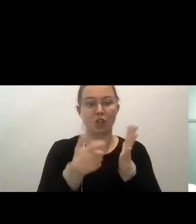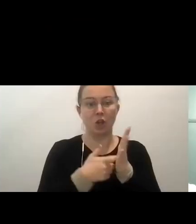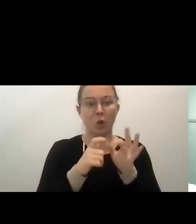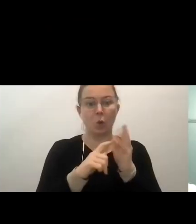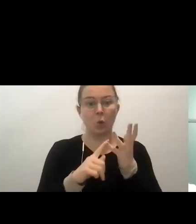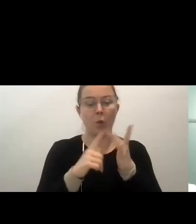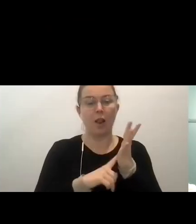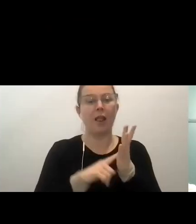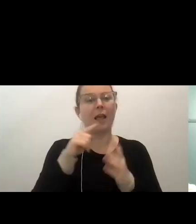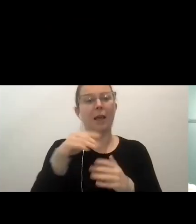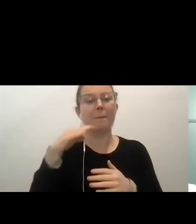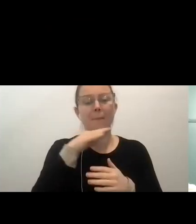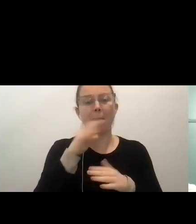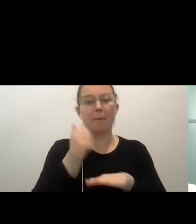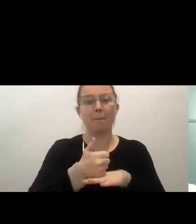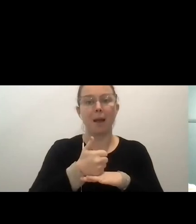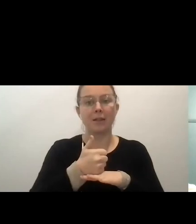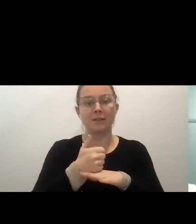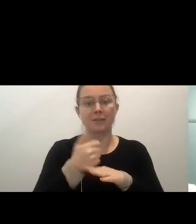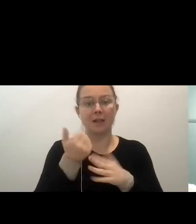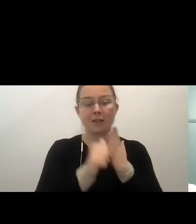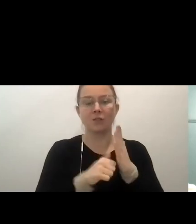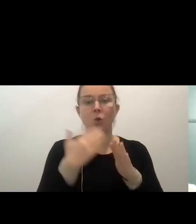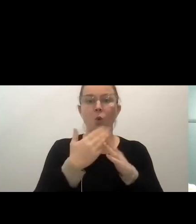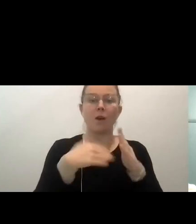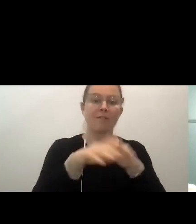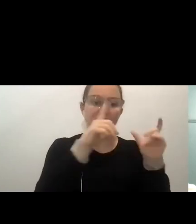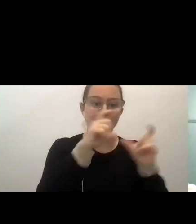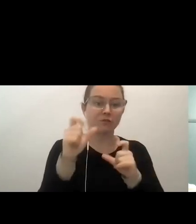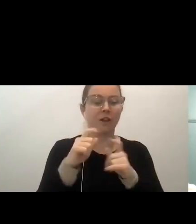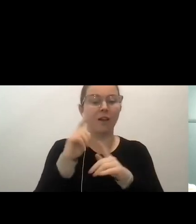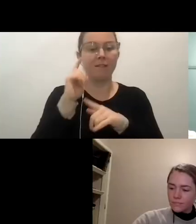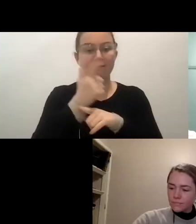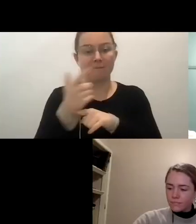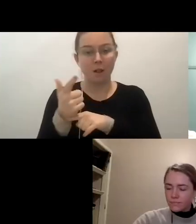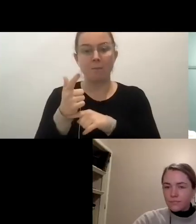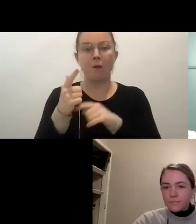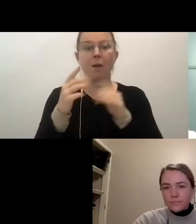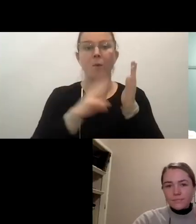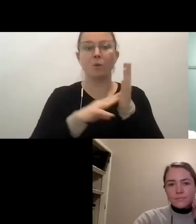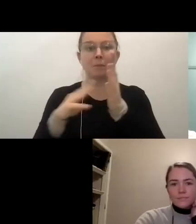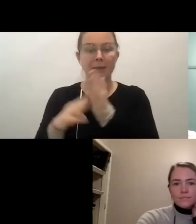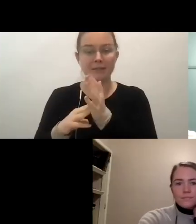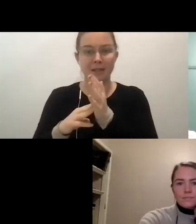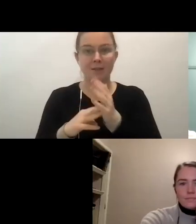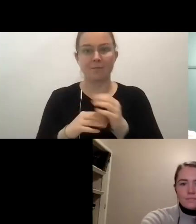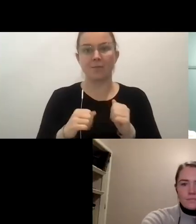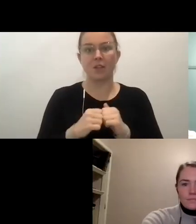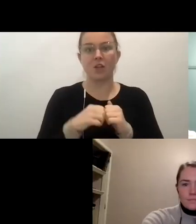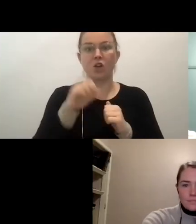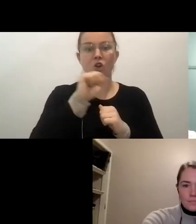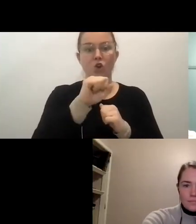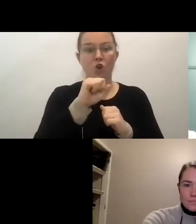artist working across photography, film, publication and multimedia. Her debut solo exhibition "Right